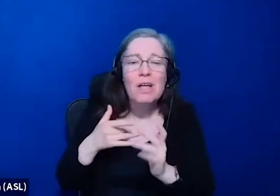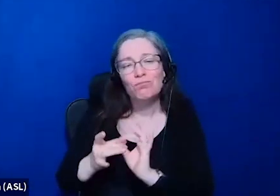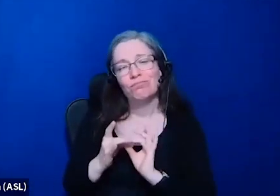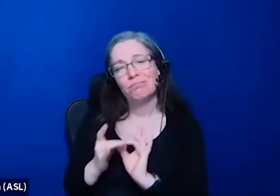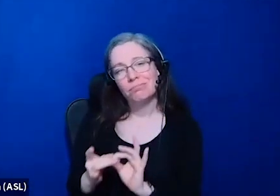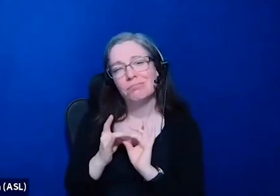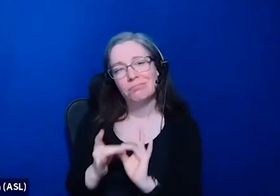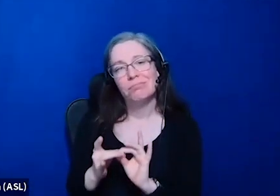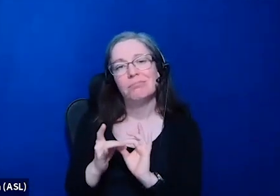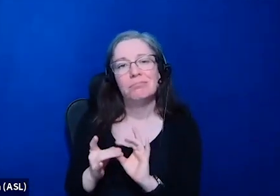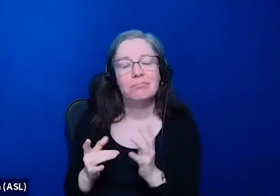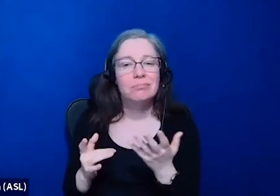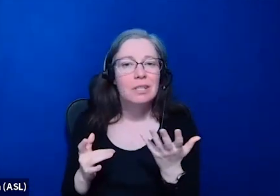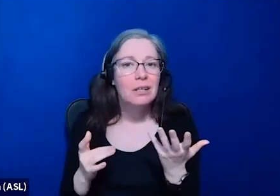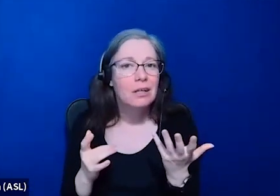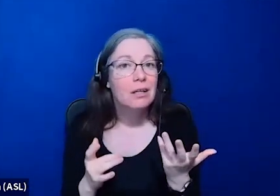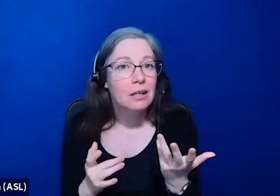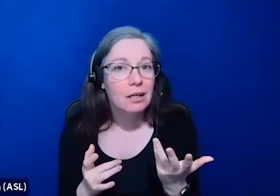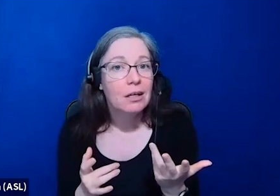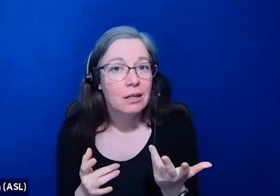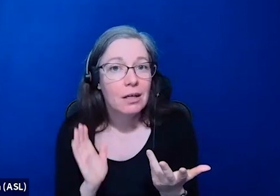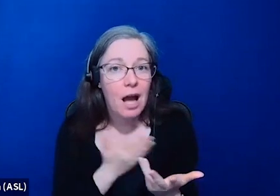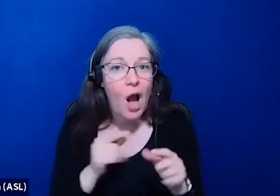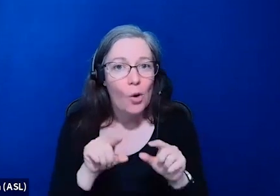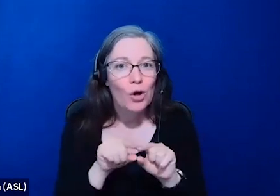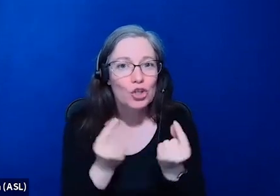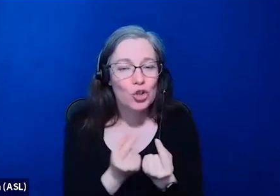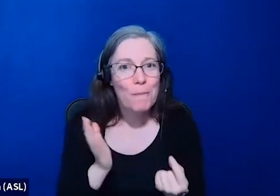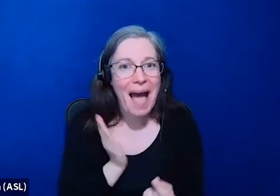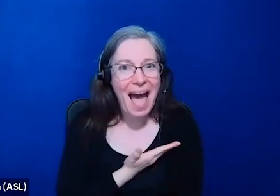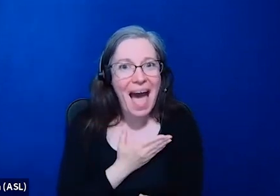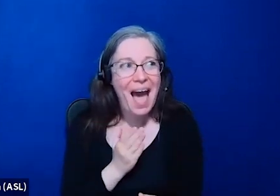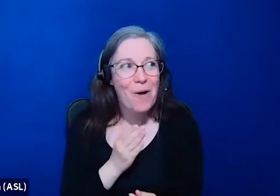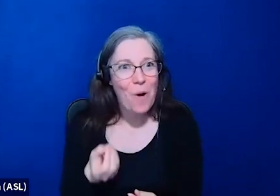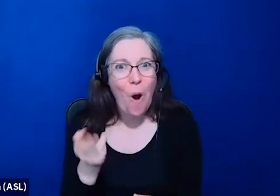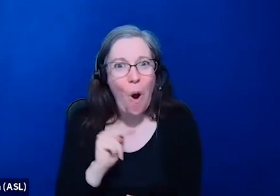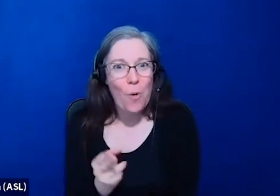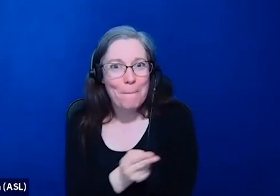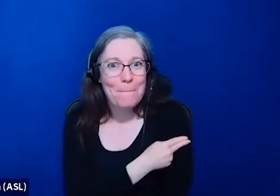Our group had their own mission patch, which we all bought and wore and brought everywhere.